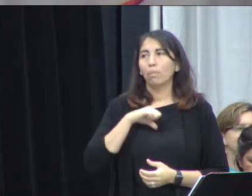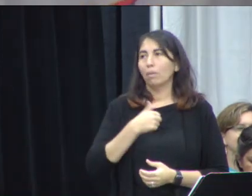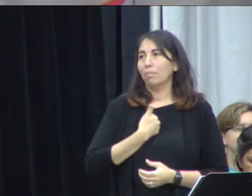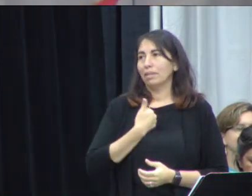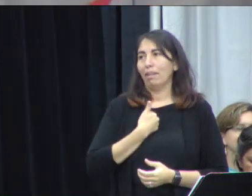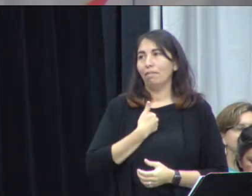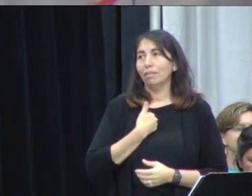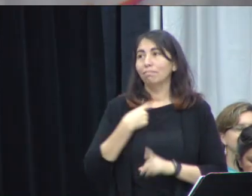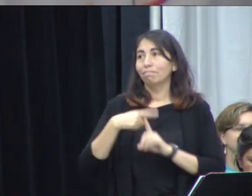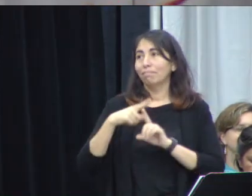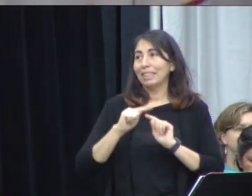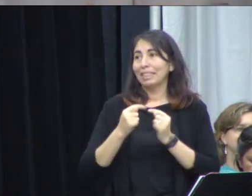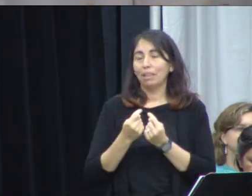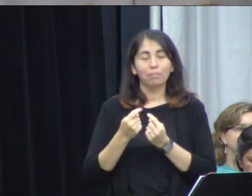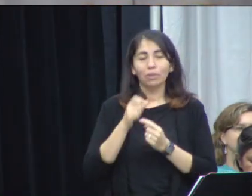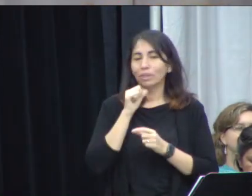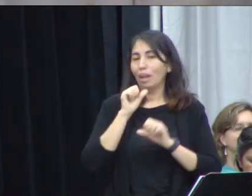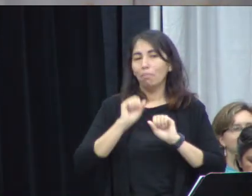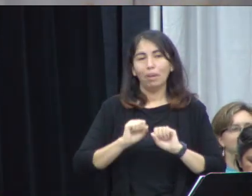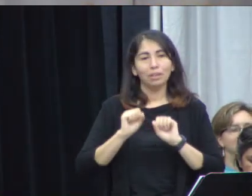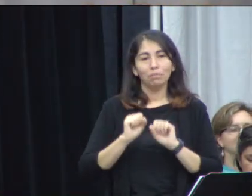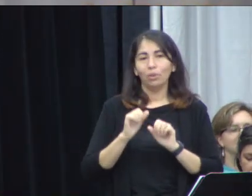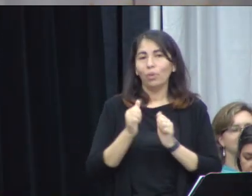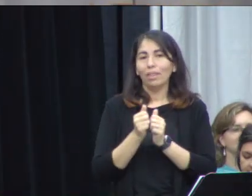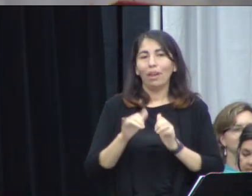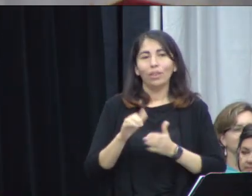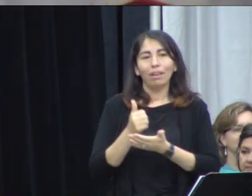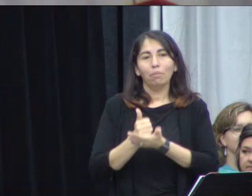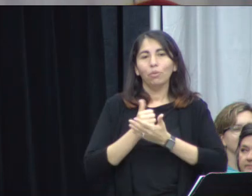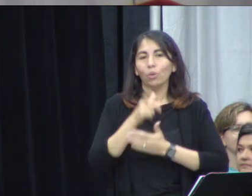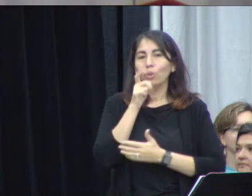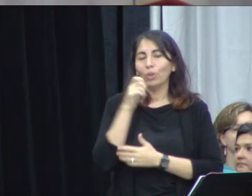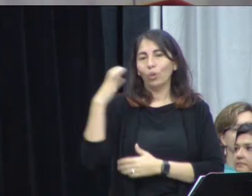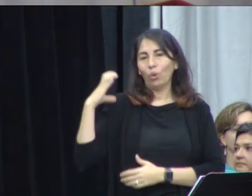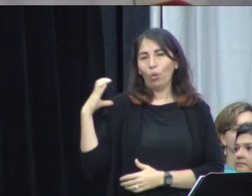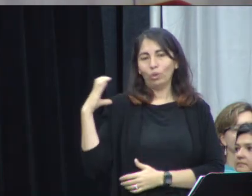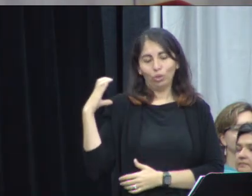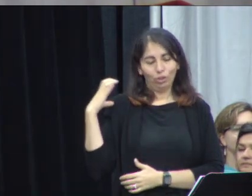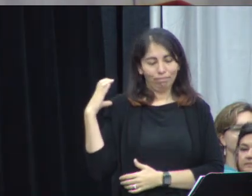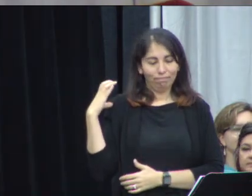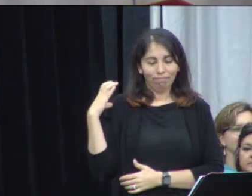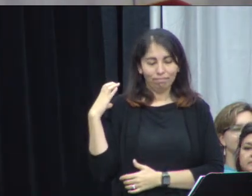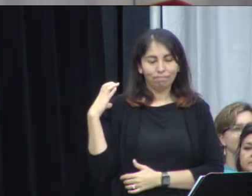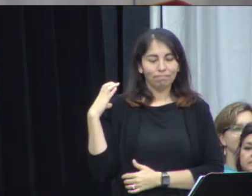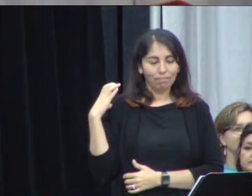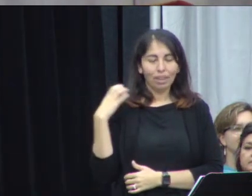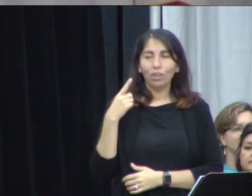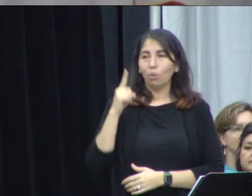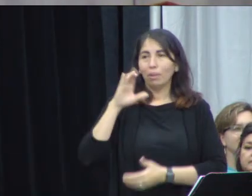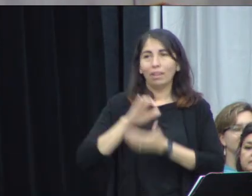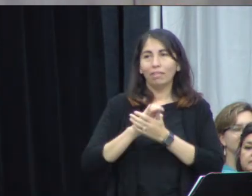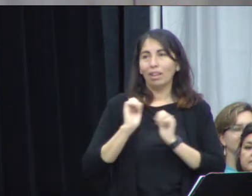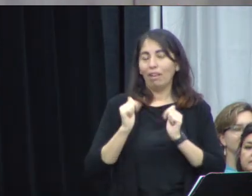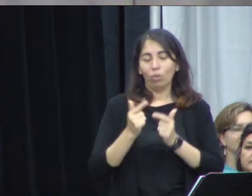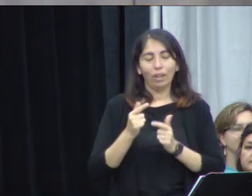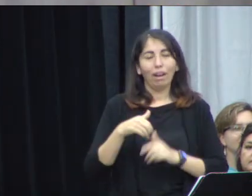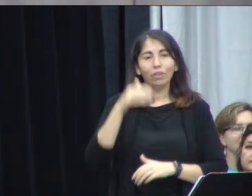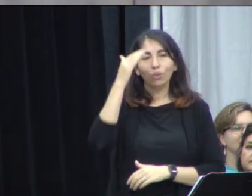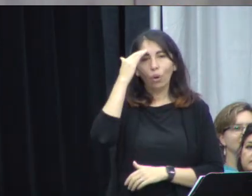It would not have been possible without the help of our coach. Coach Simoni, you believed in all of us and I know I speak for many of us when I say